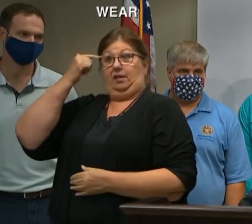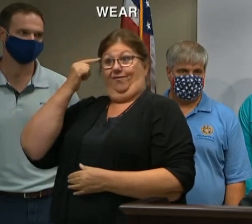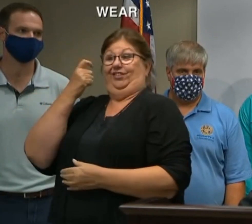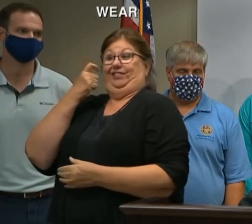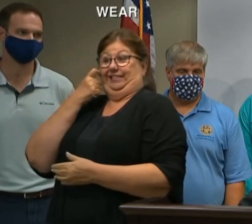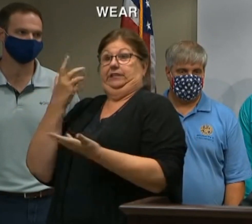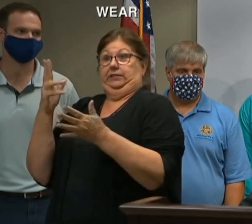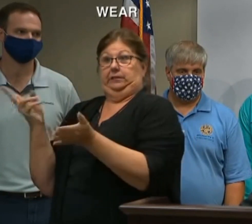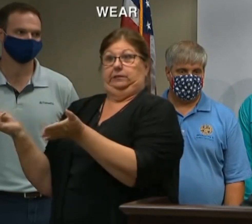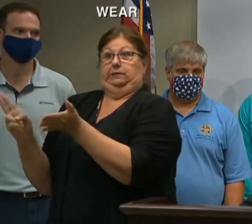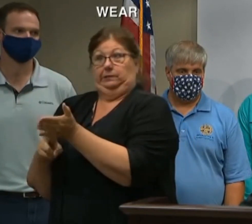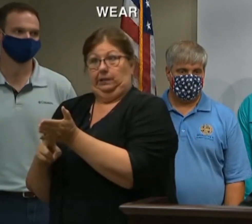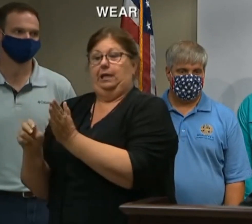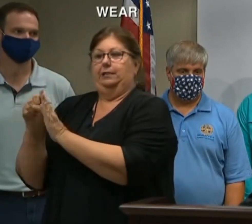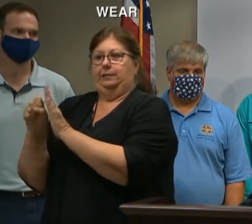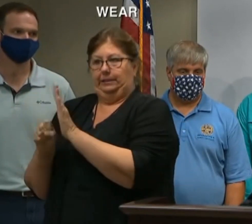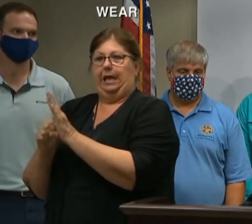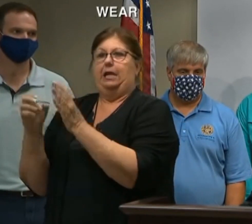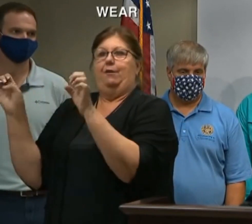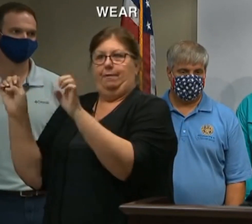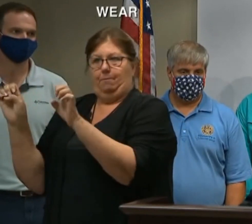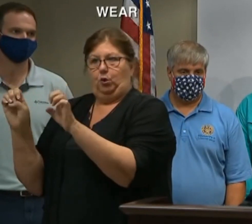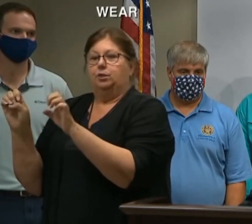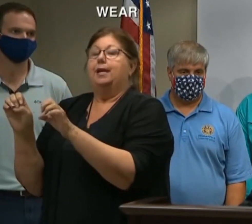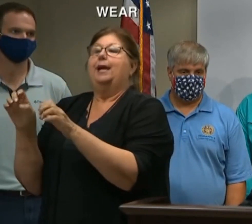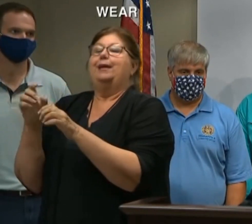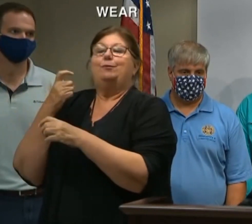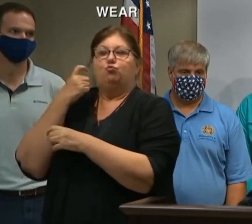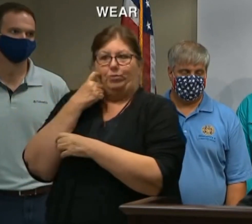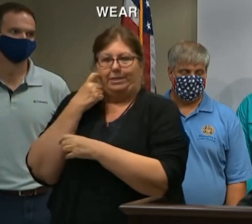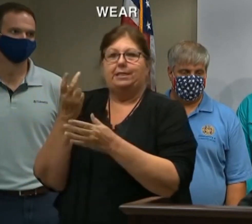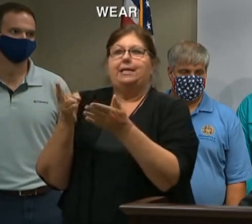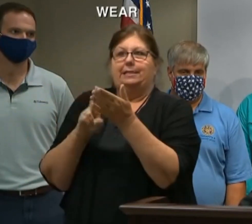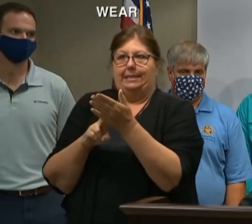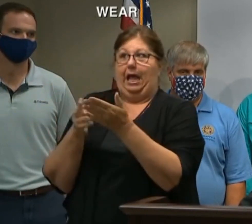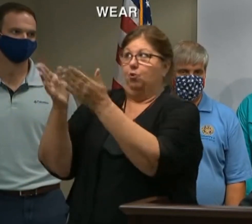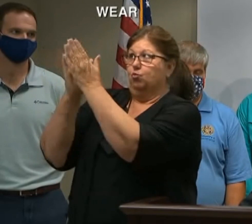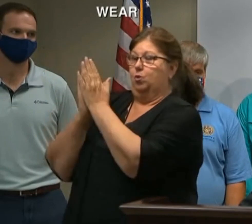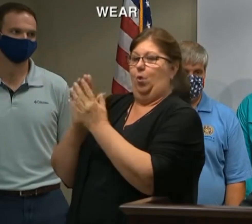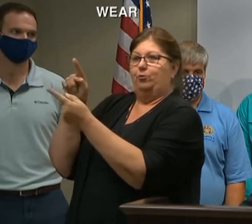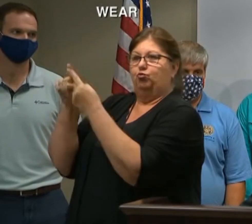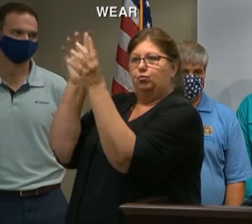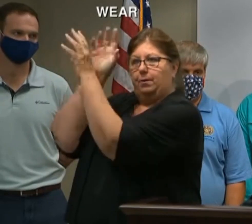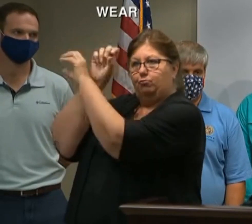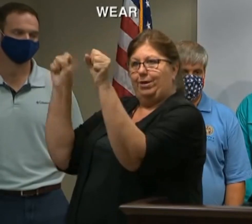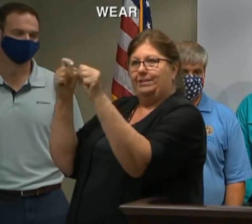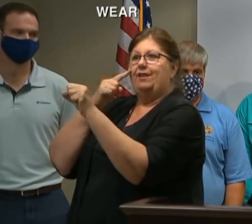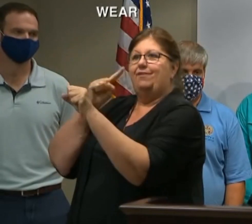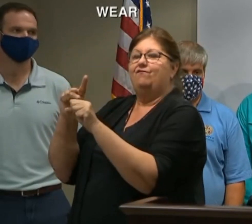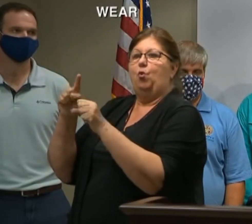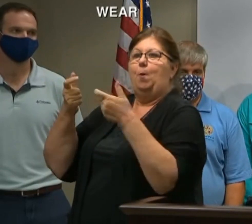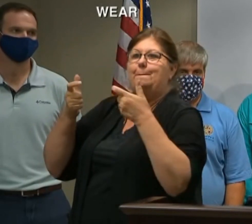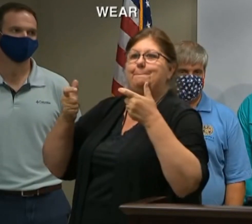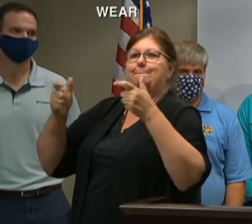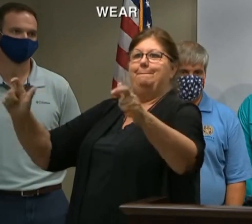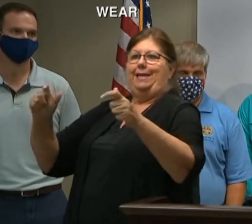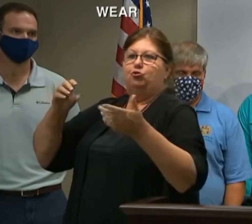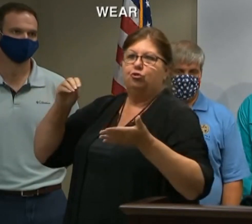emergency and recently signed obviously the request of the president for a major declaration which is is pending on the president's desk